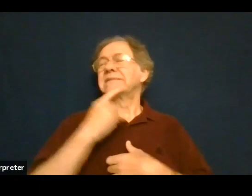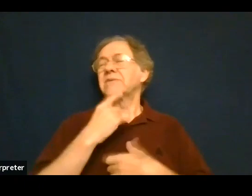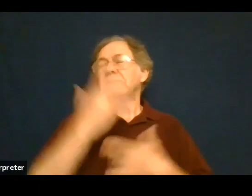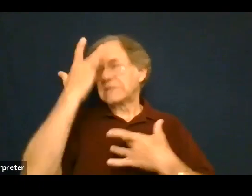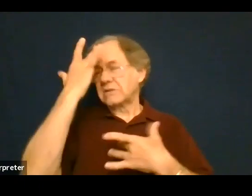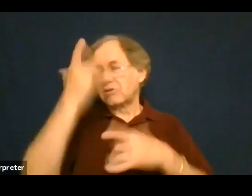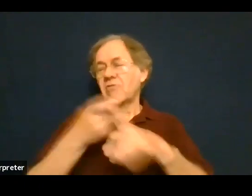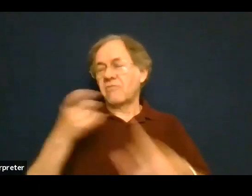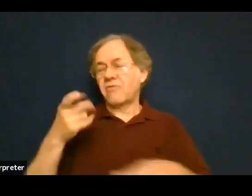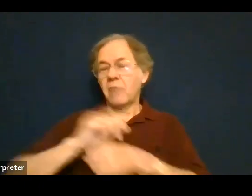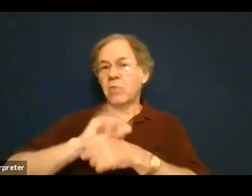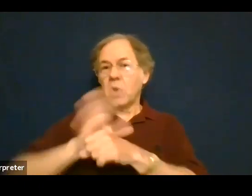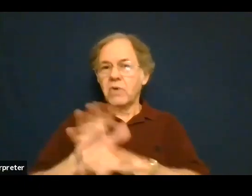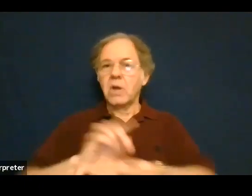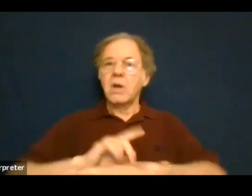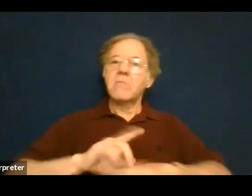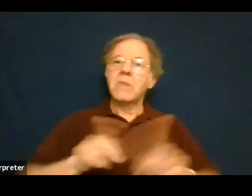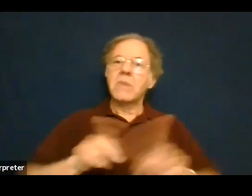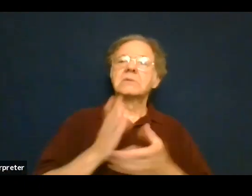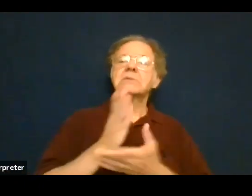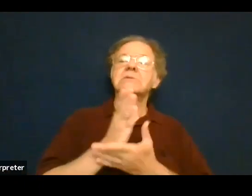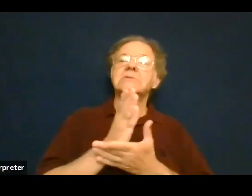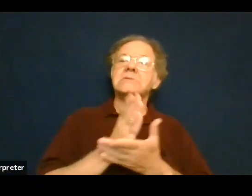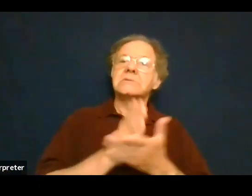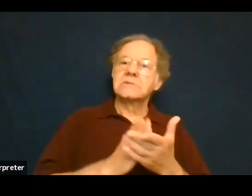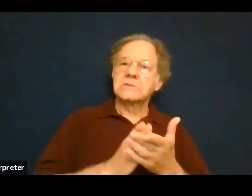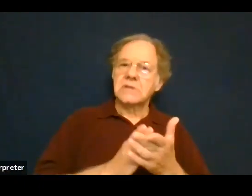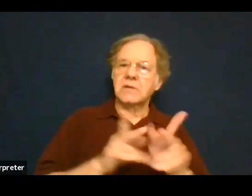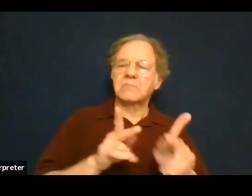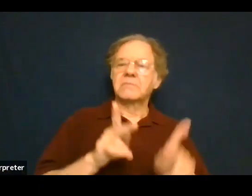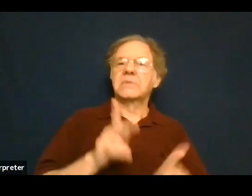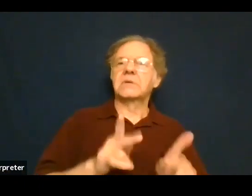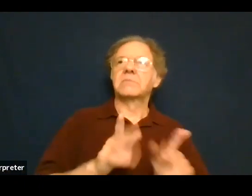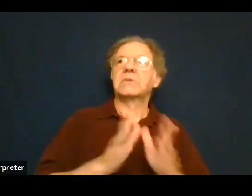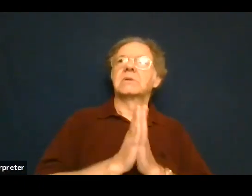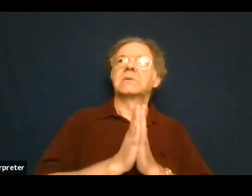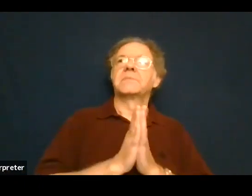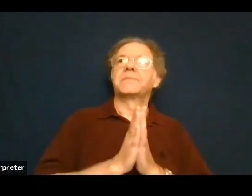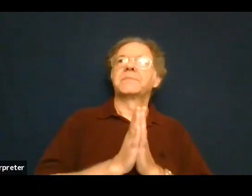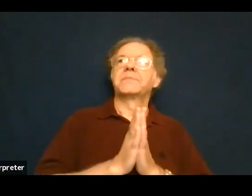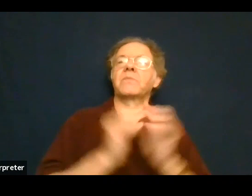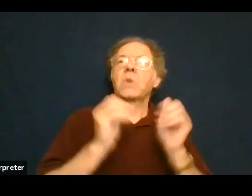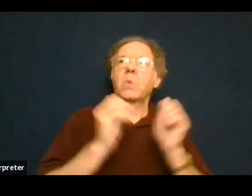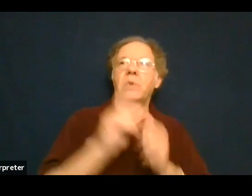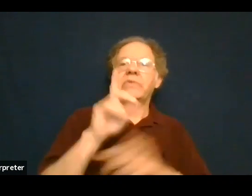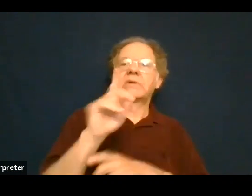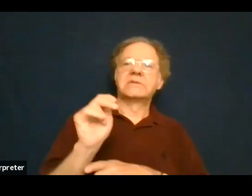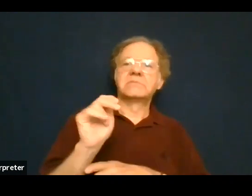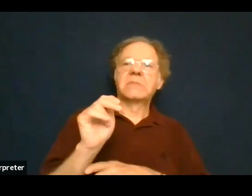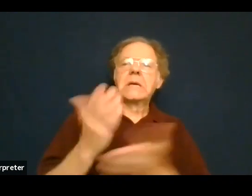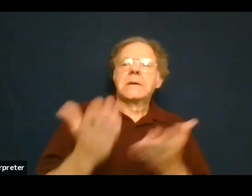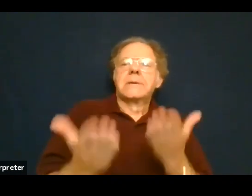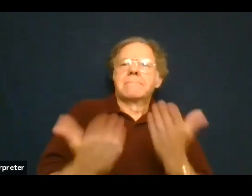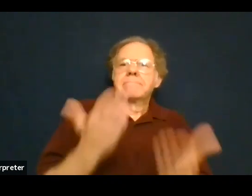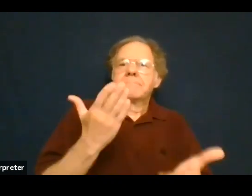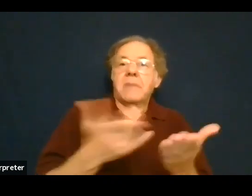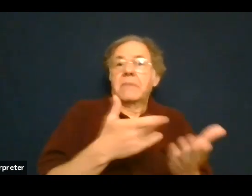However, some people with disabilities might be at higher risk of infection